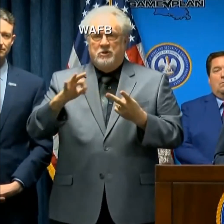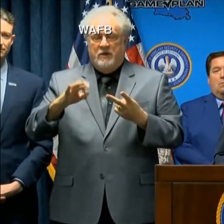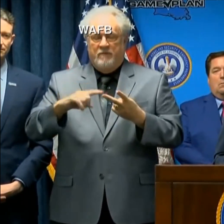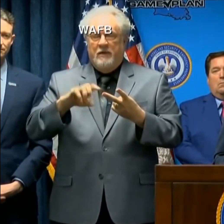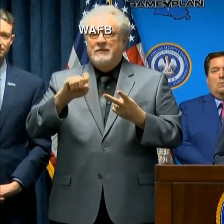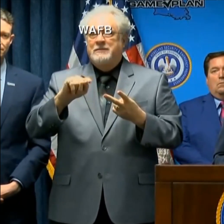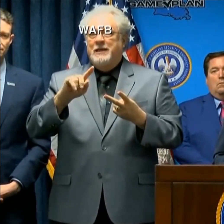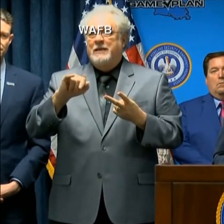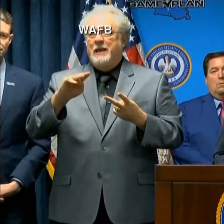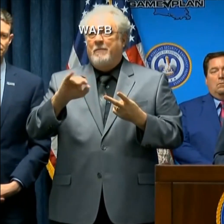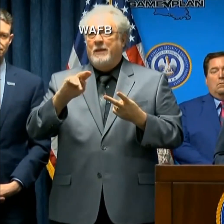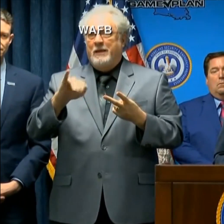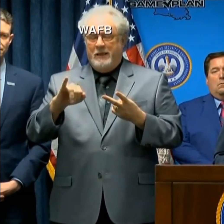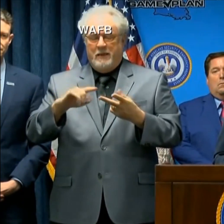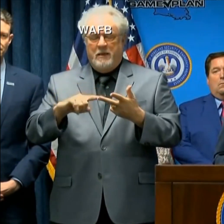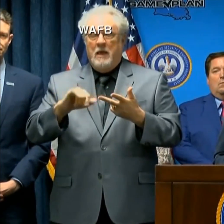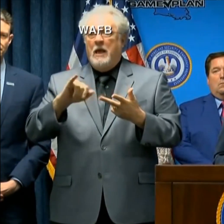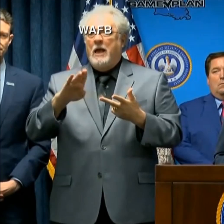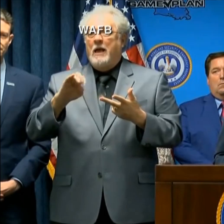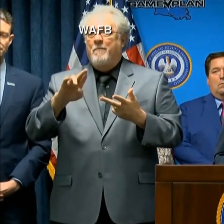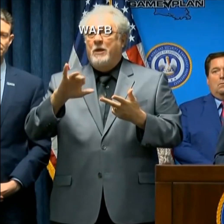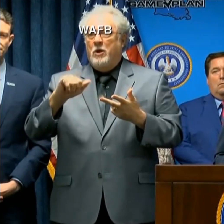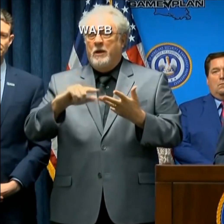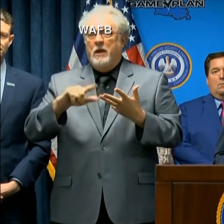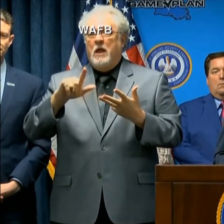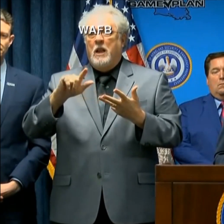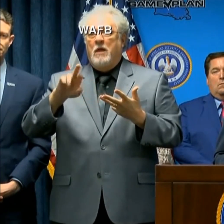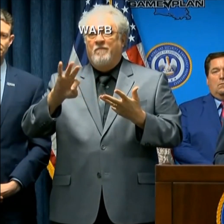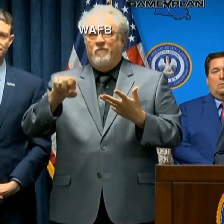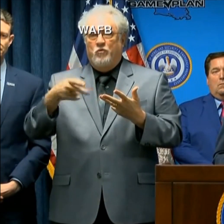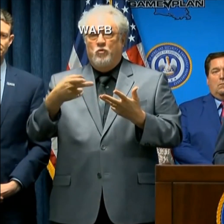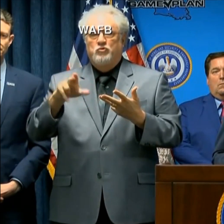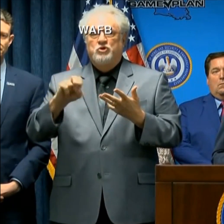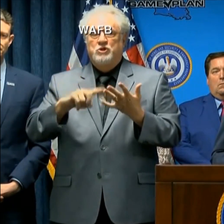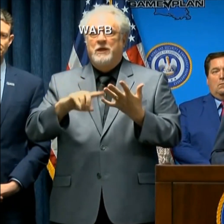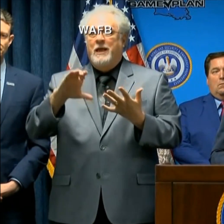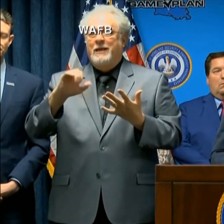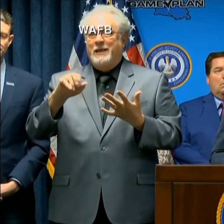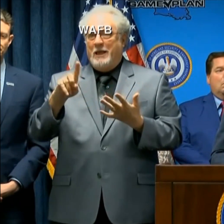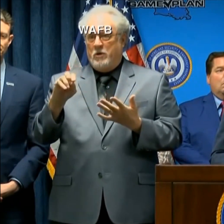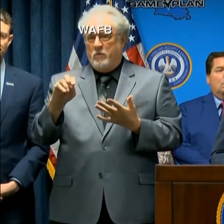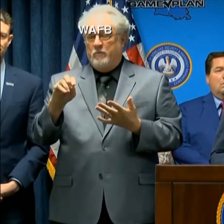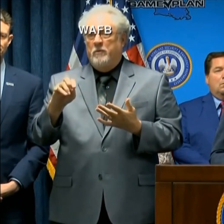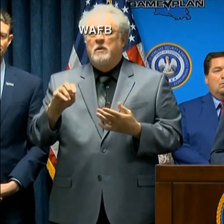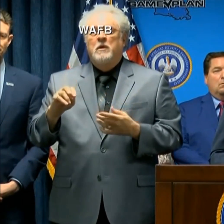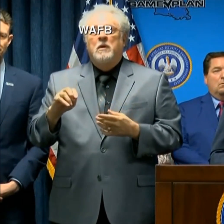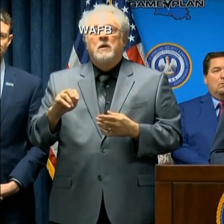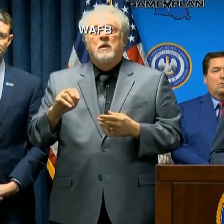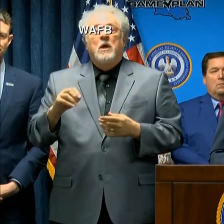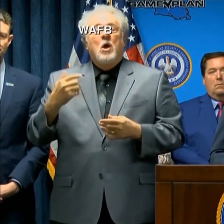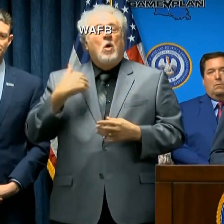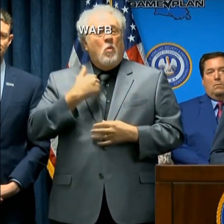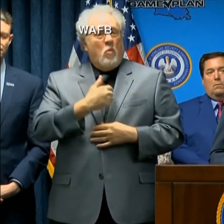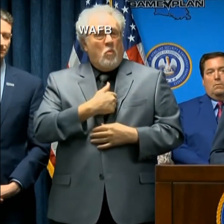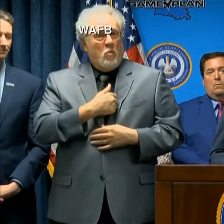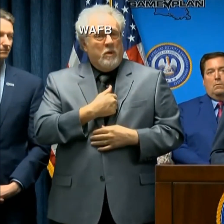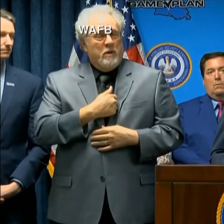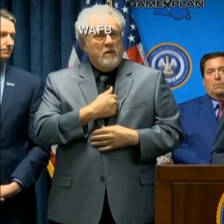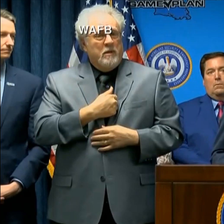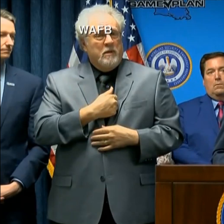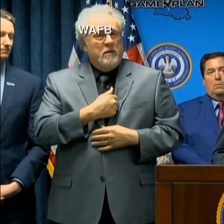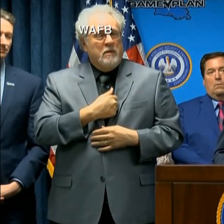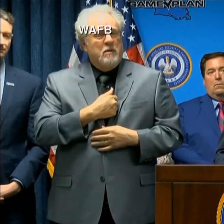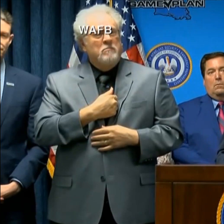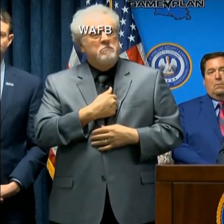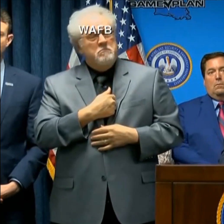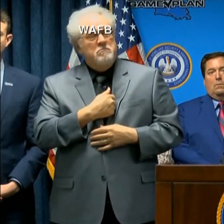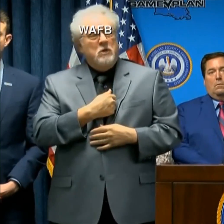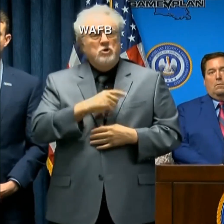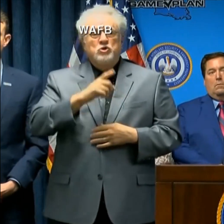Tammany hobby really fish and cat oh and we are fairly certain now that there is